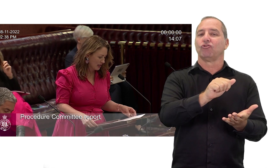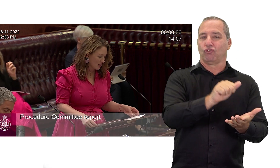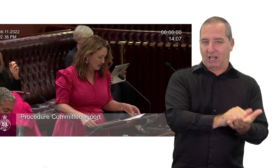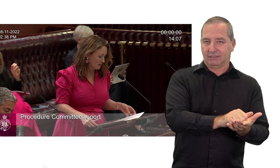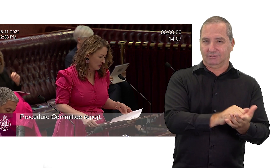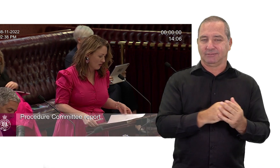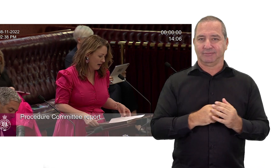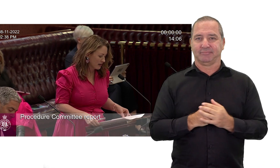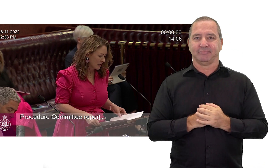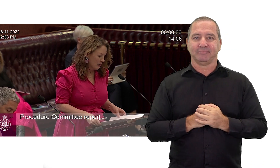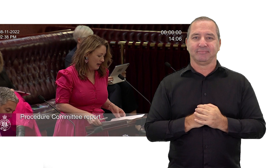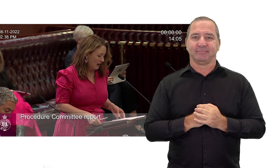and in relation to disability rights.